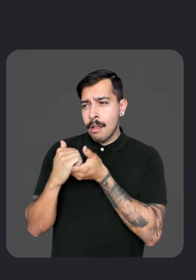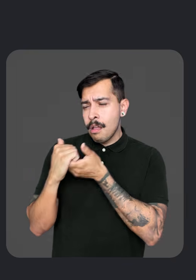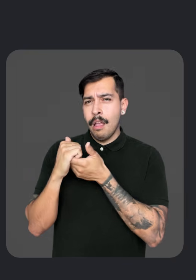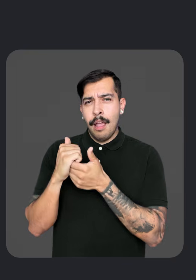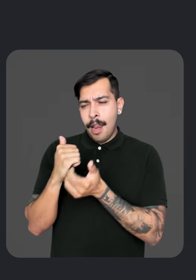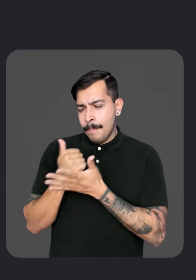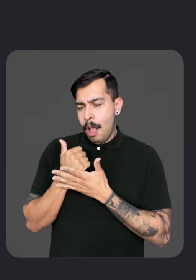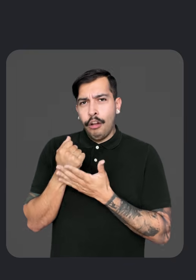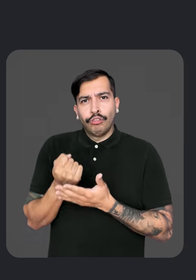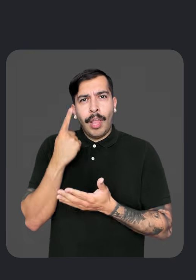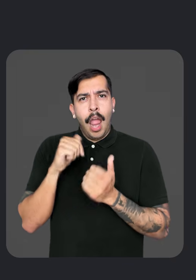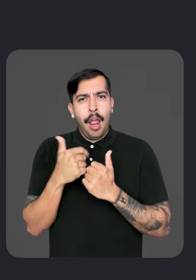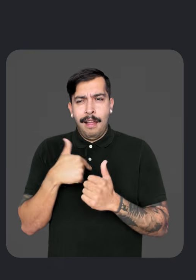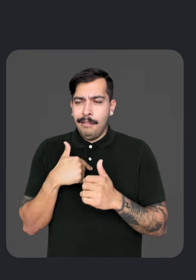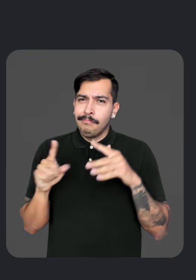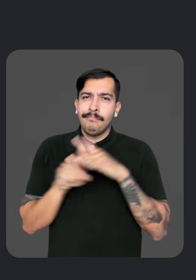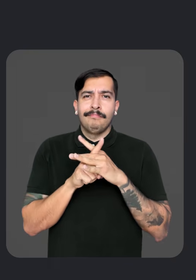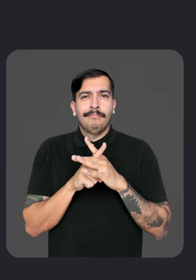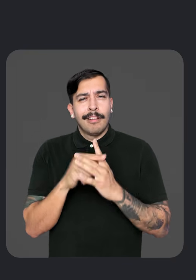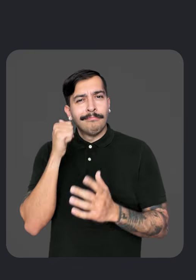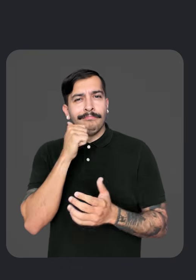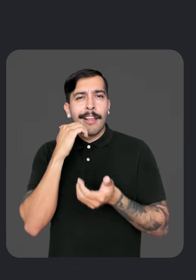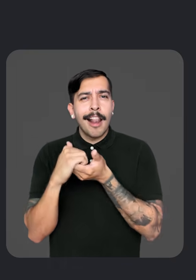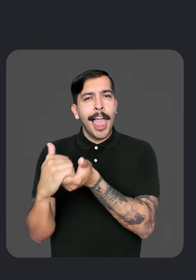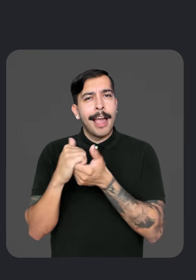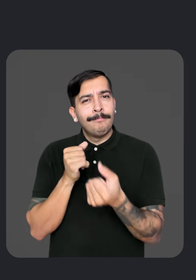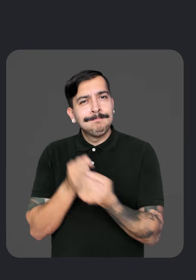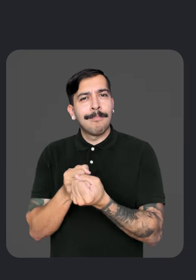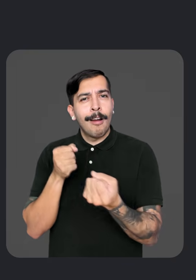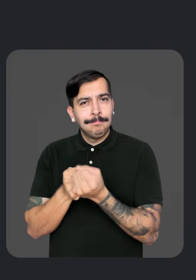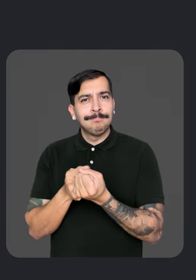to better understand how AI can show up as a meaningful daily ally.